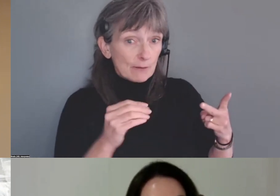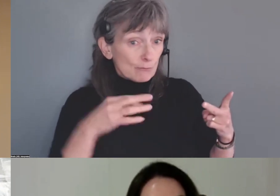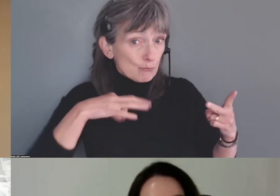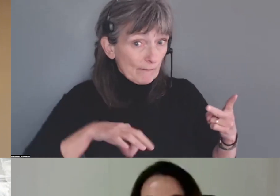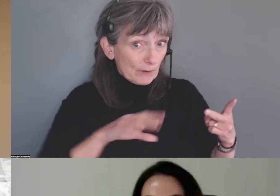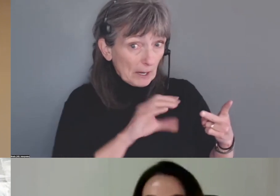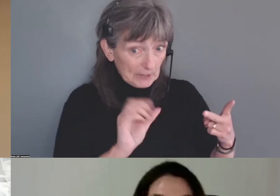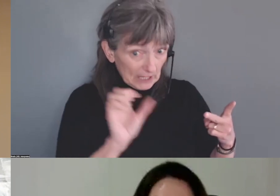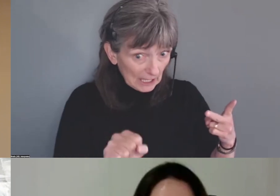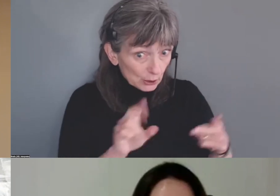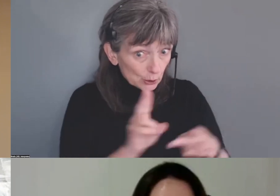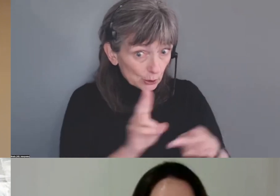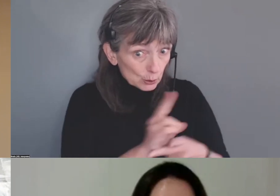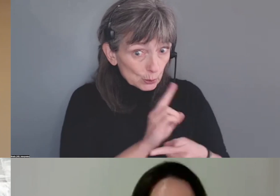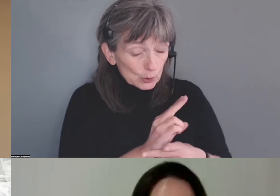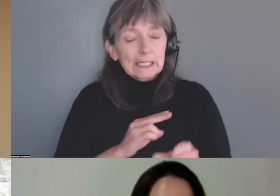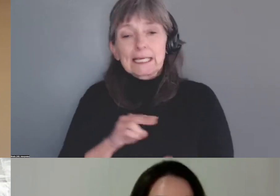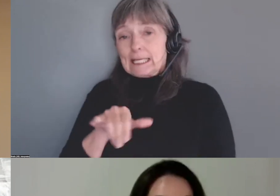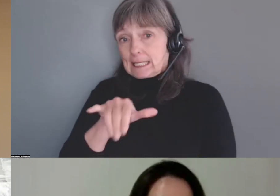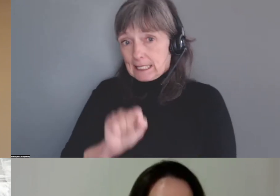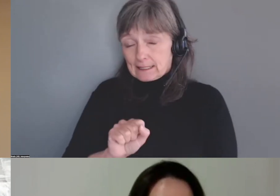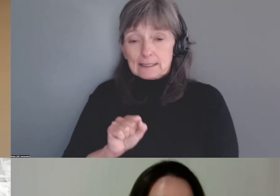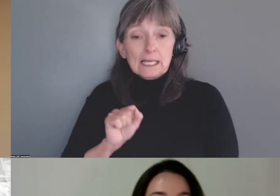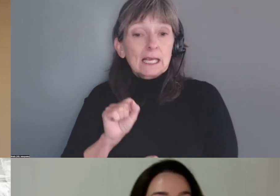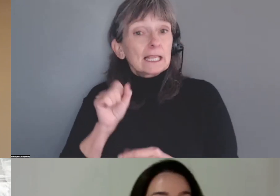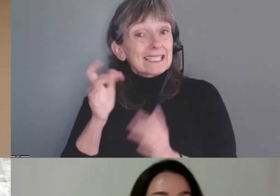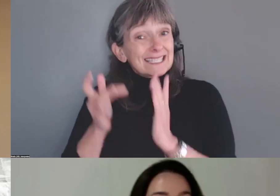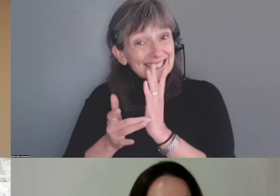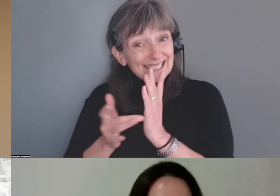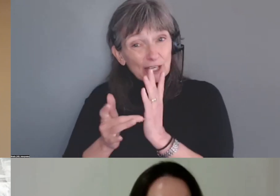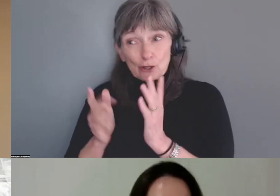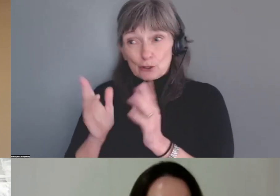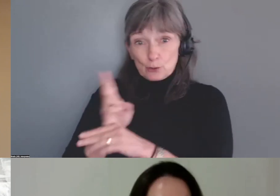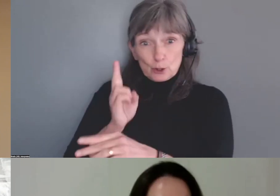itself is open-source, but the content that's produced there can be licenced